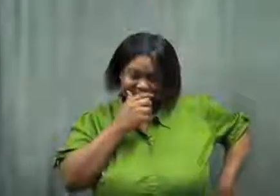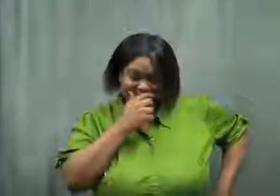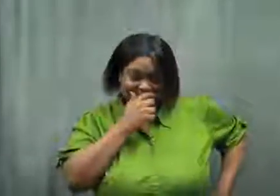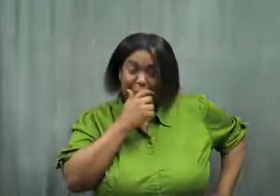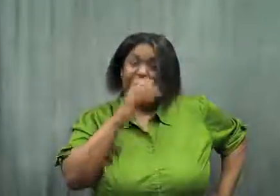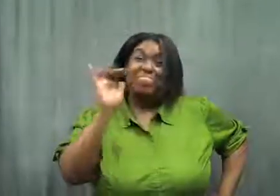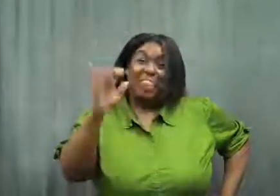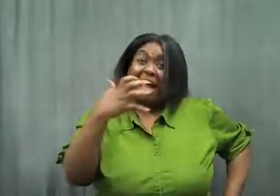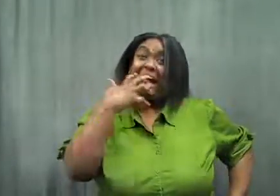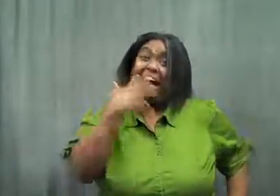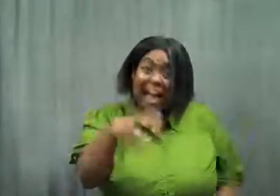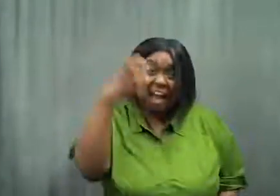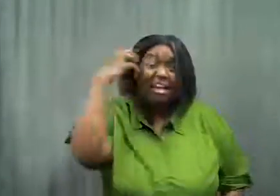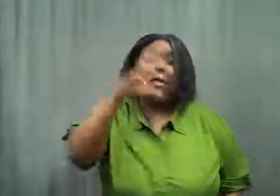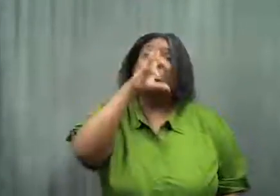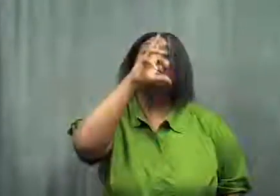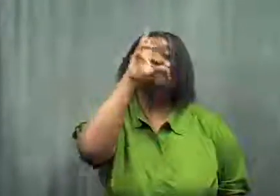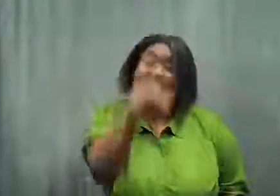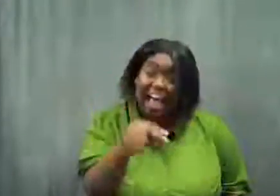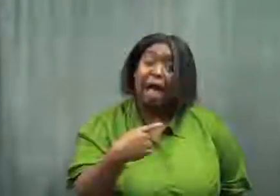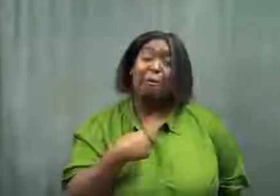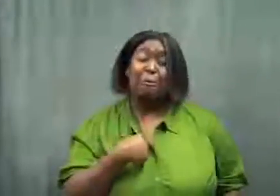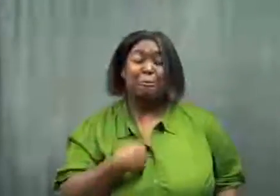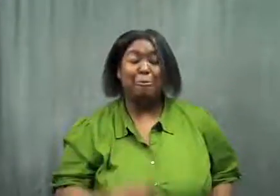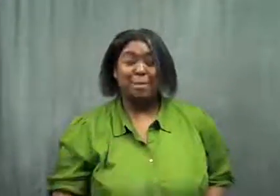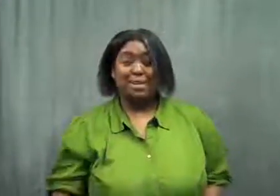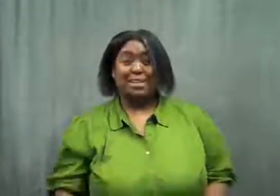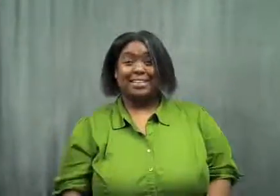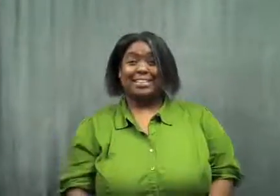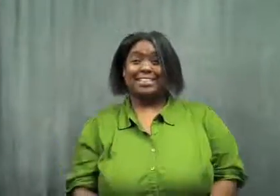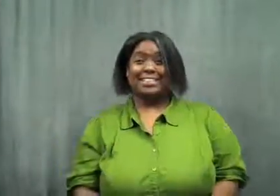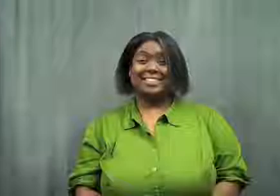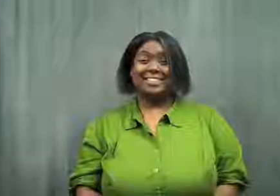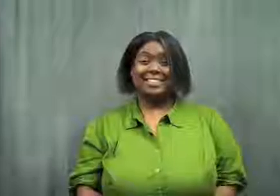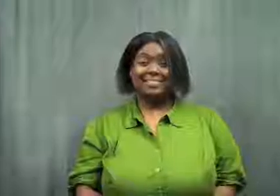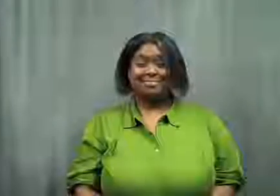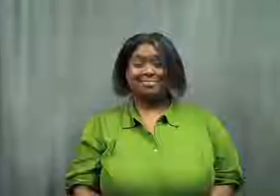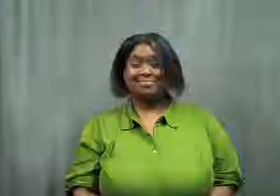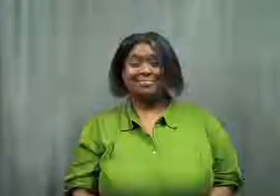That hot comb is nothing to play with!!